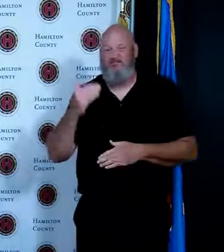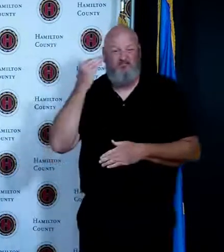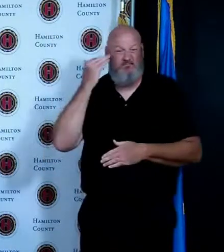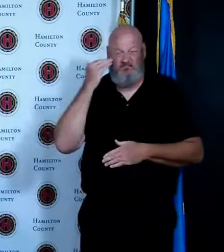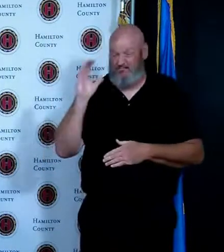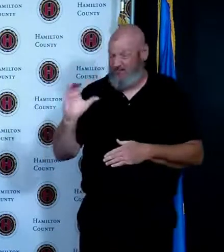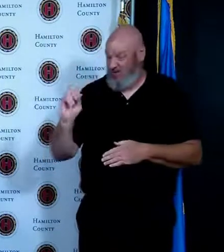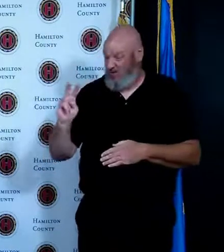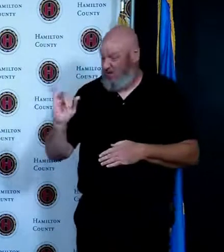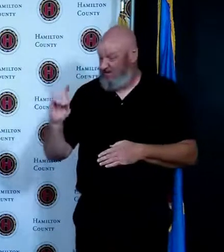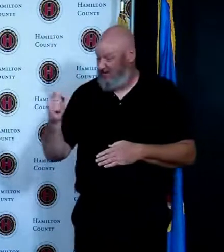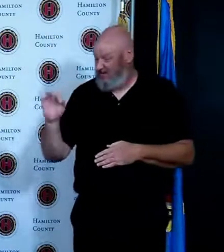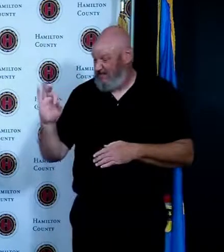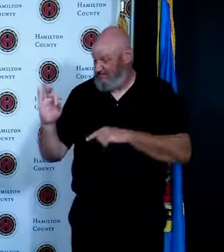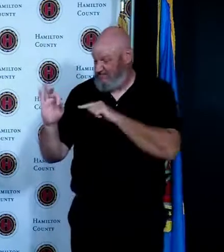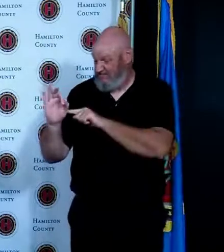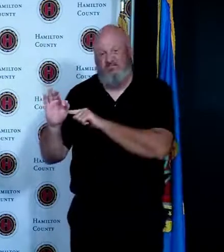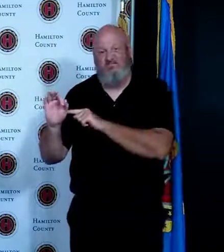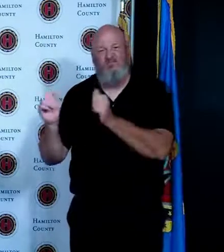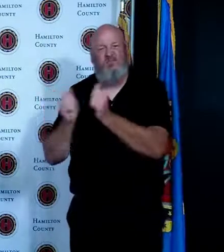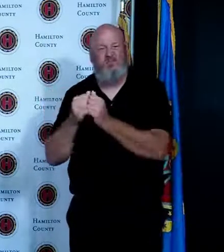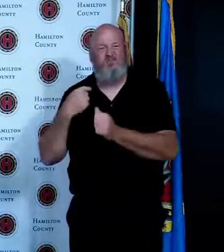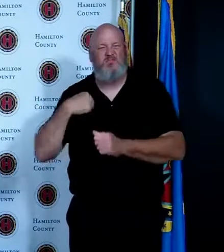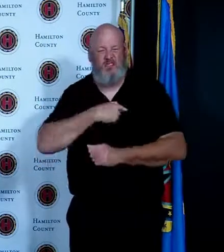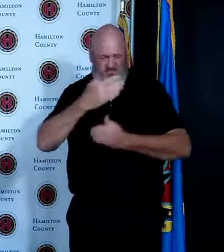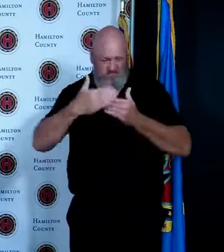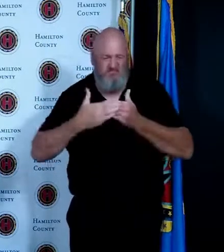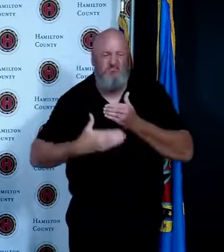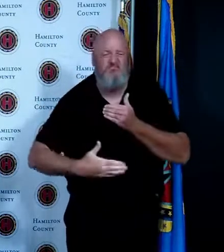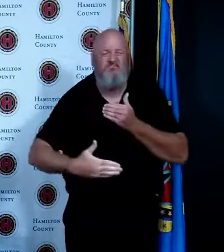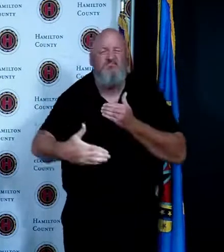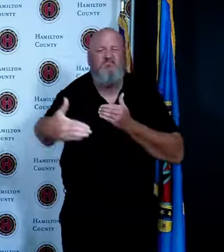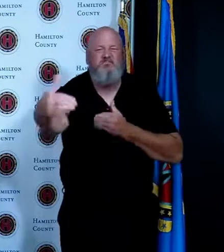everyone is up-to-date as possible on this ever-changing situation I always